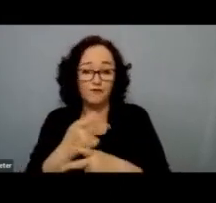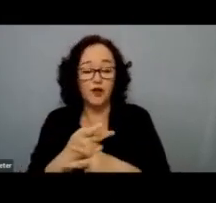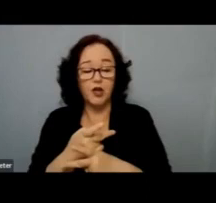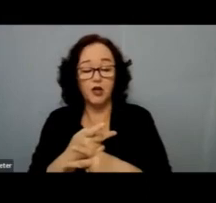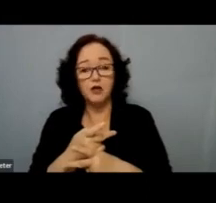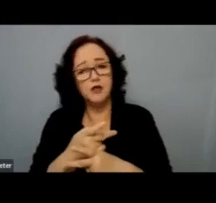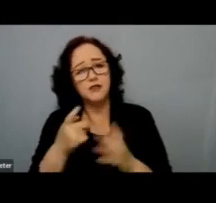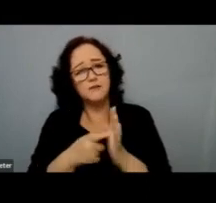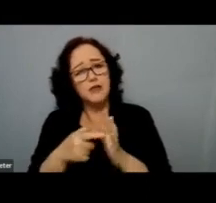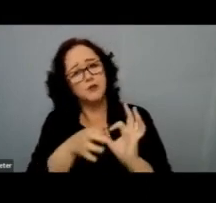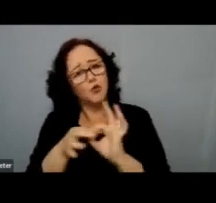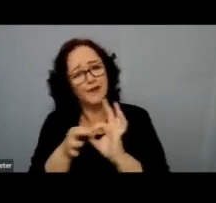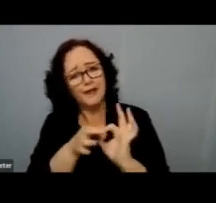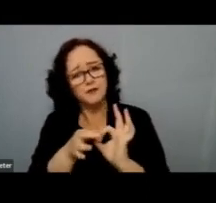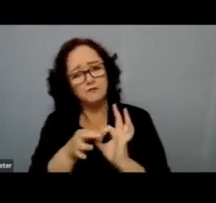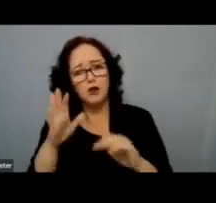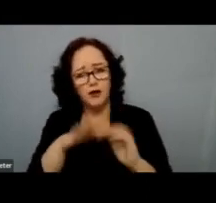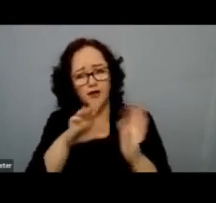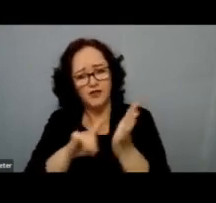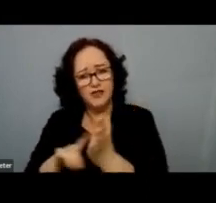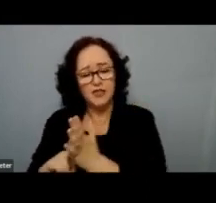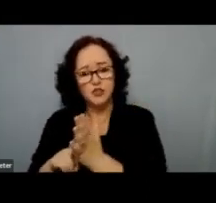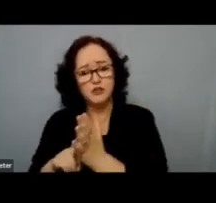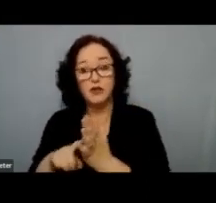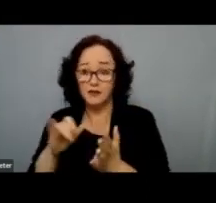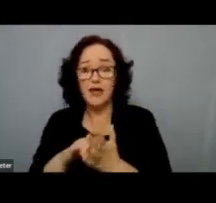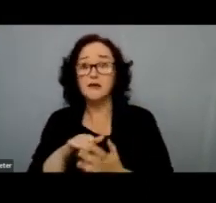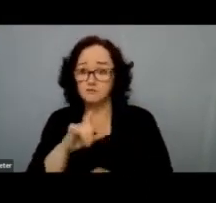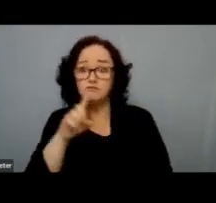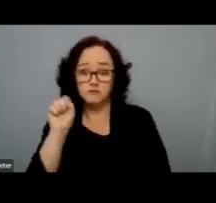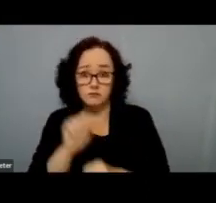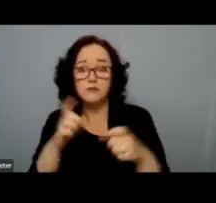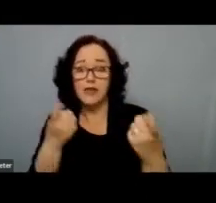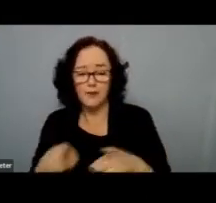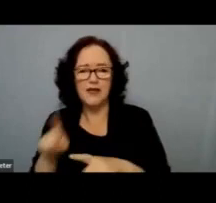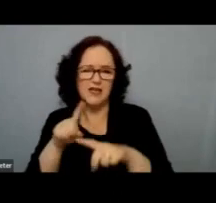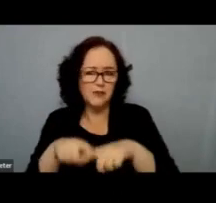investigations, because that absolutely does happen, depending on the severity of the